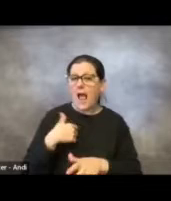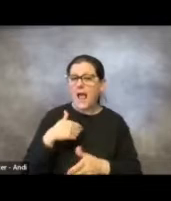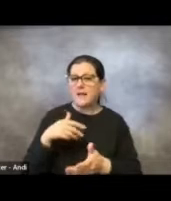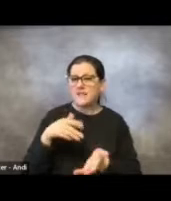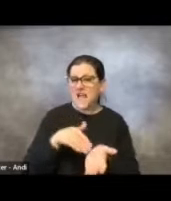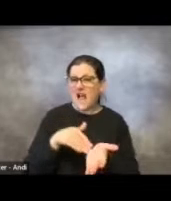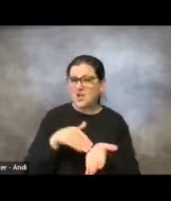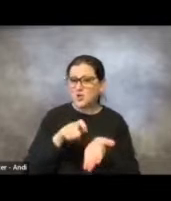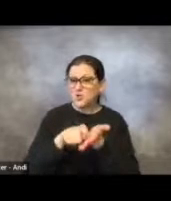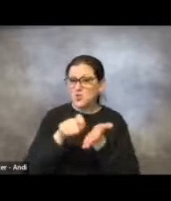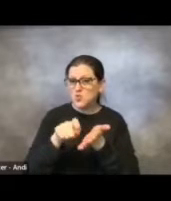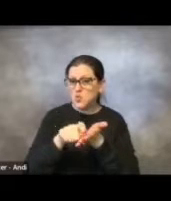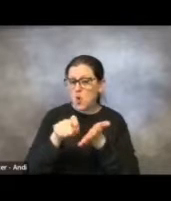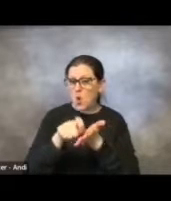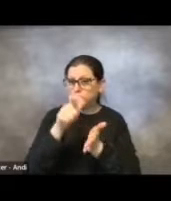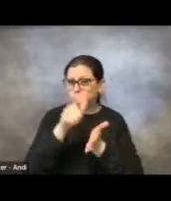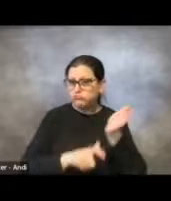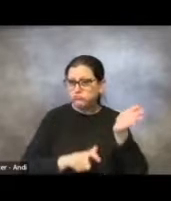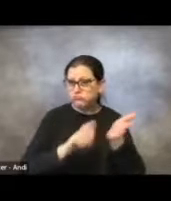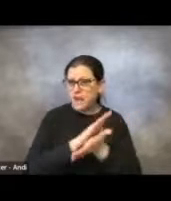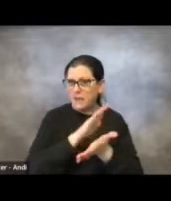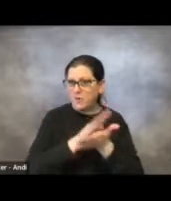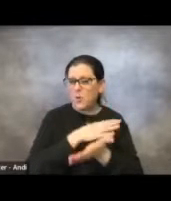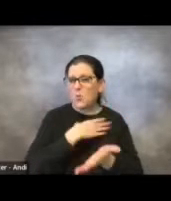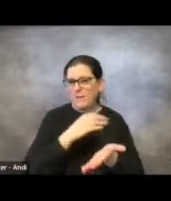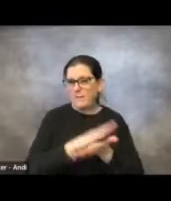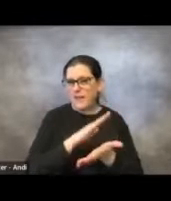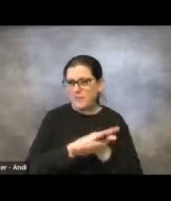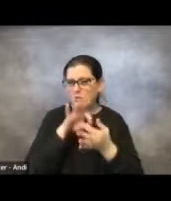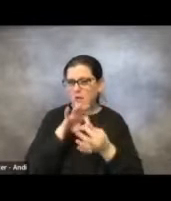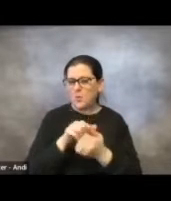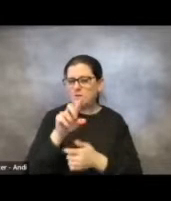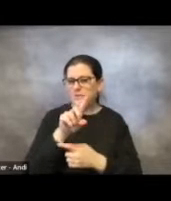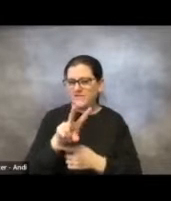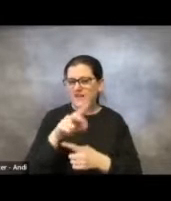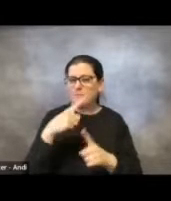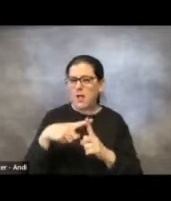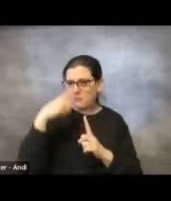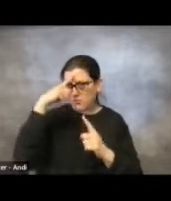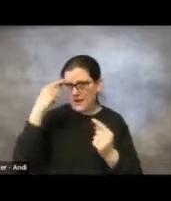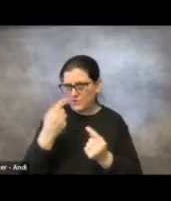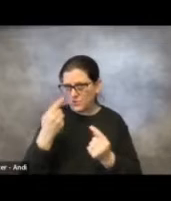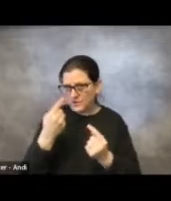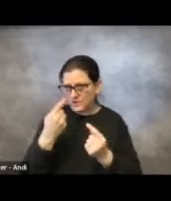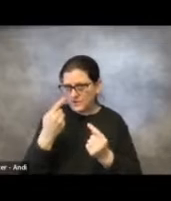he's with Intermountain Health. And he wrote a white paper on domestic violence and brain injury, and really focused on